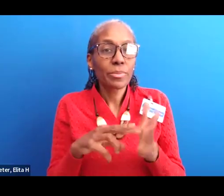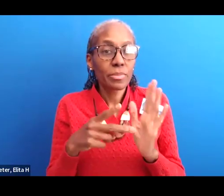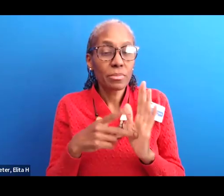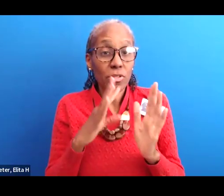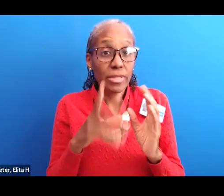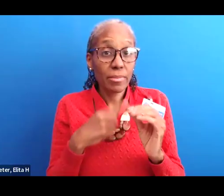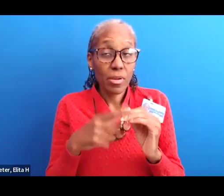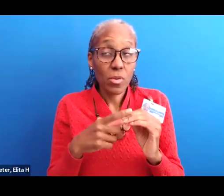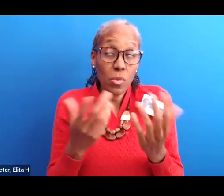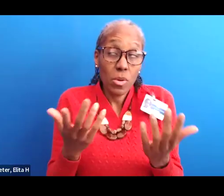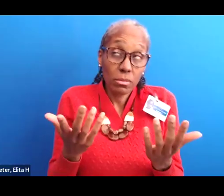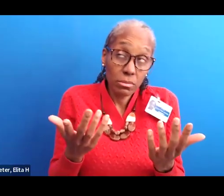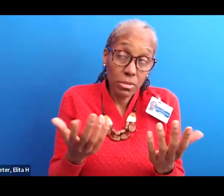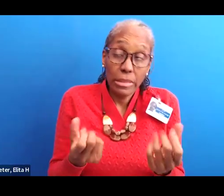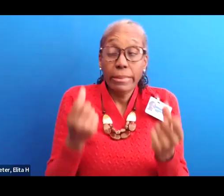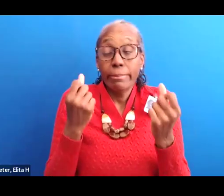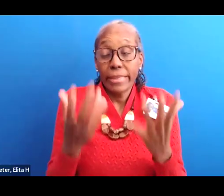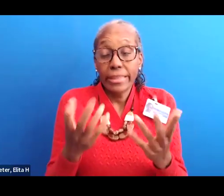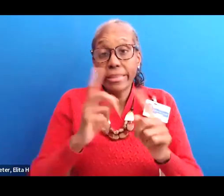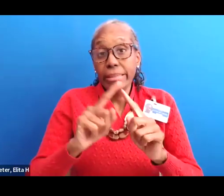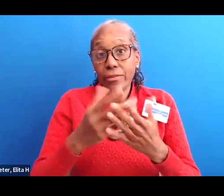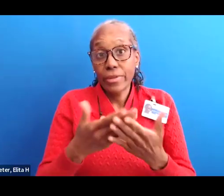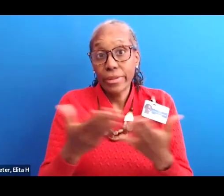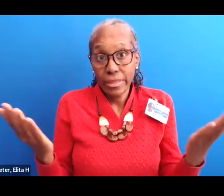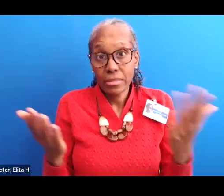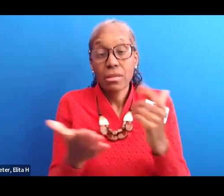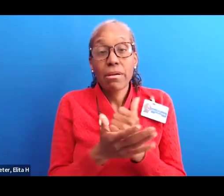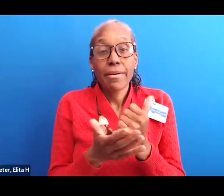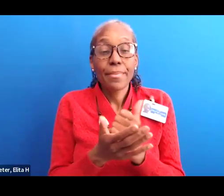Well, there's a lot of things that are helping now, electrical